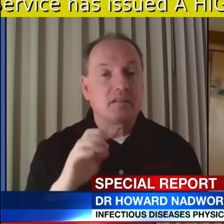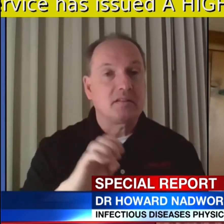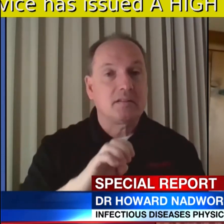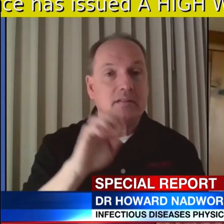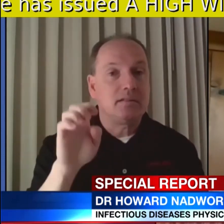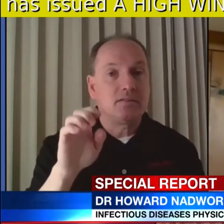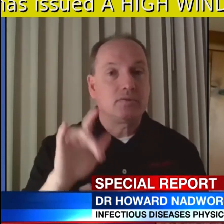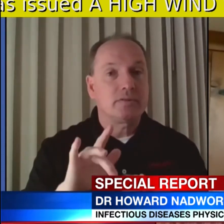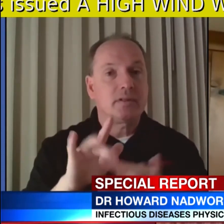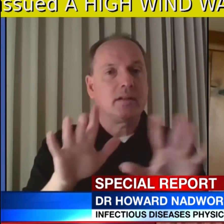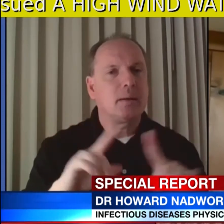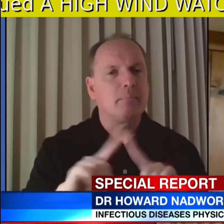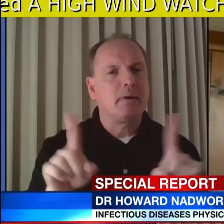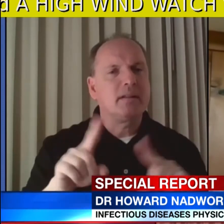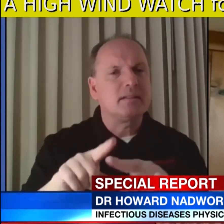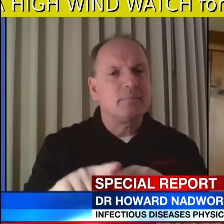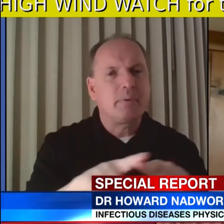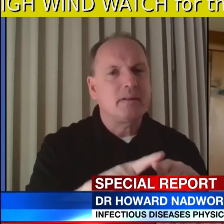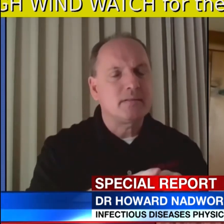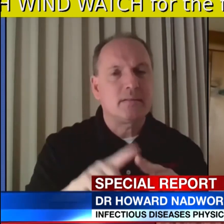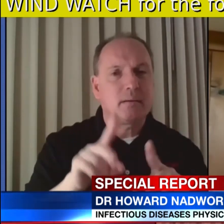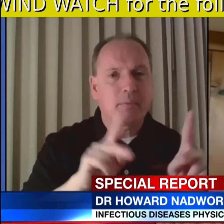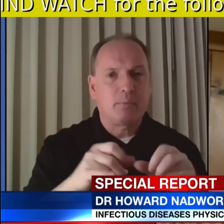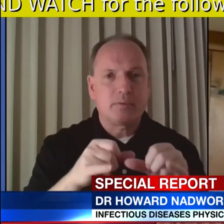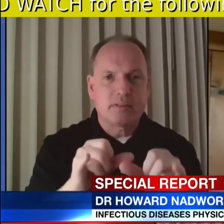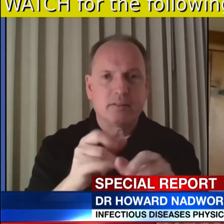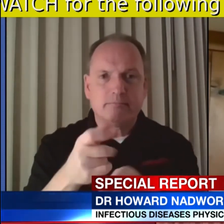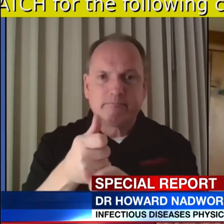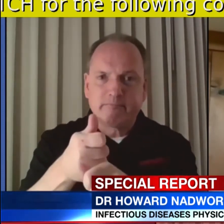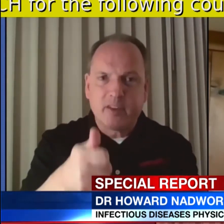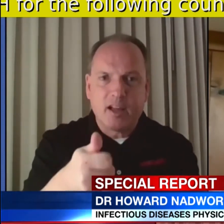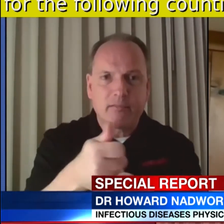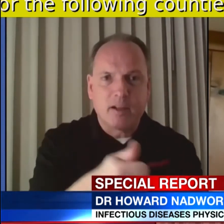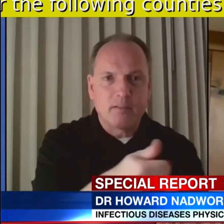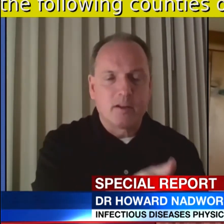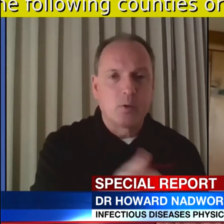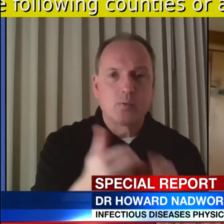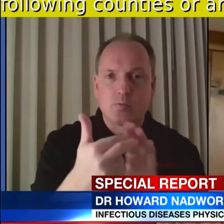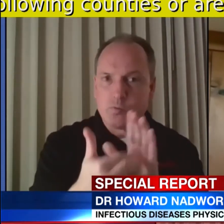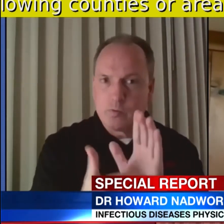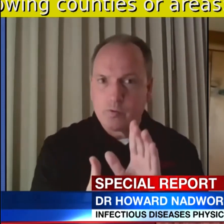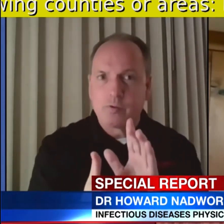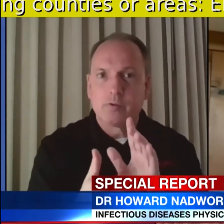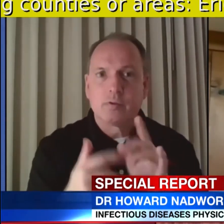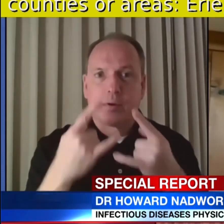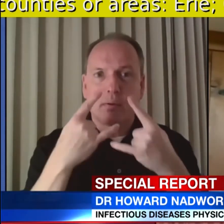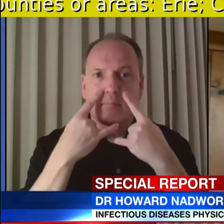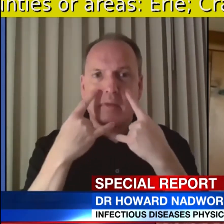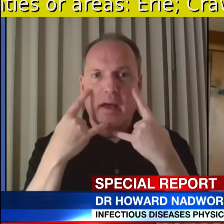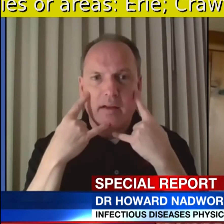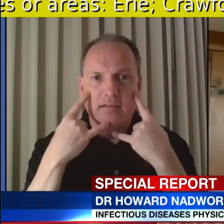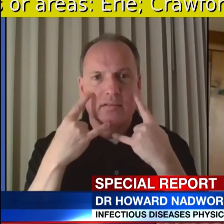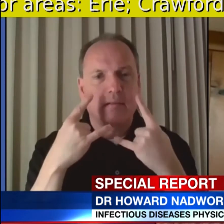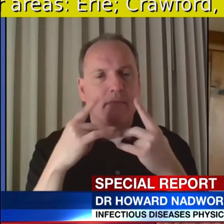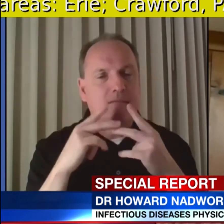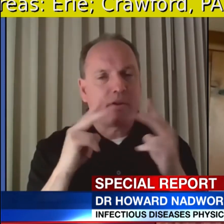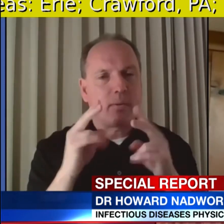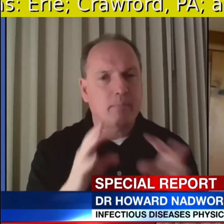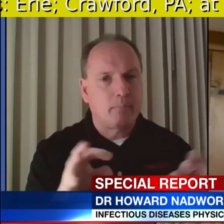EFFECTIVELY, THEN THEY COULD VERY WELL HAVE A VERY SAFE EVENT. SO, IT REALLY DEPENDS ON PEOPLE STILL BEING VERY